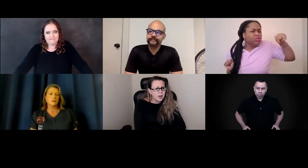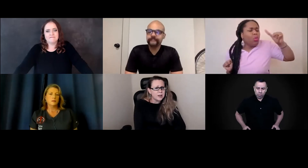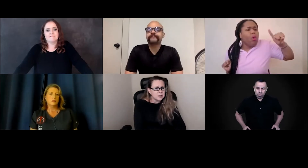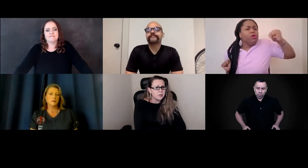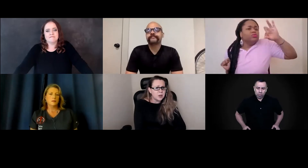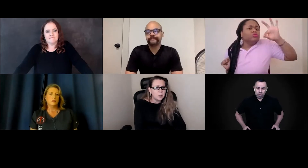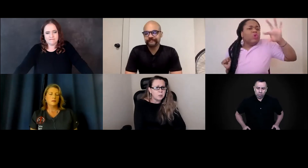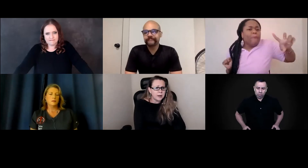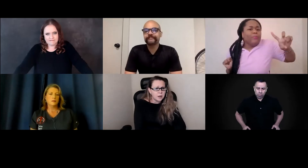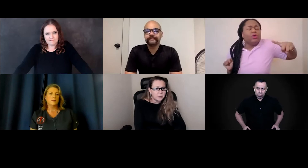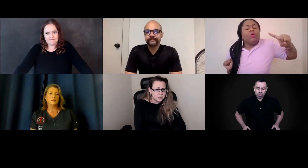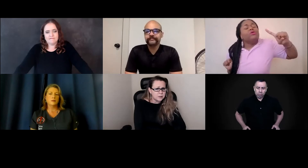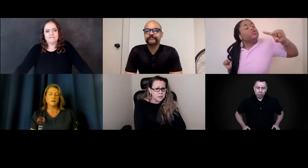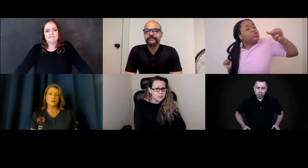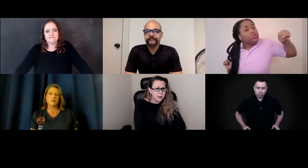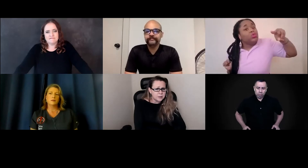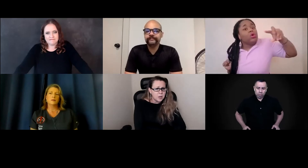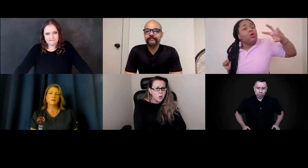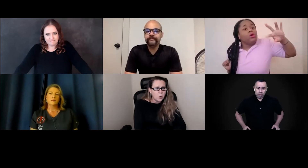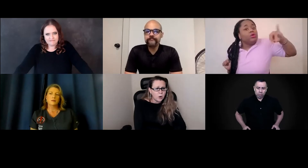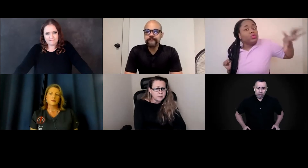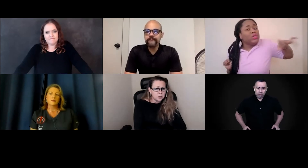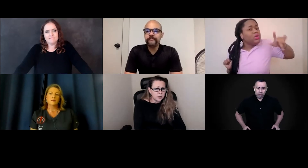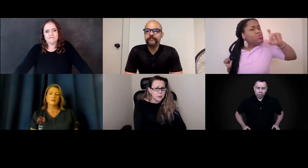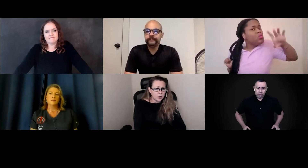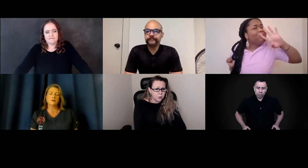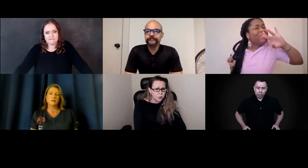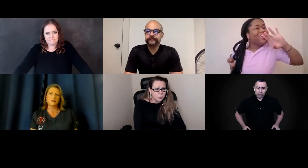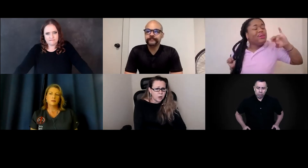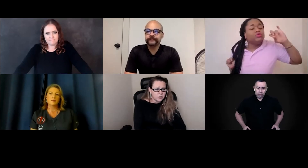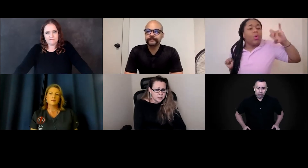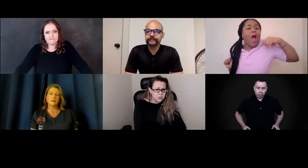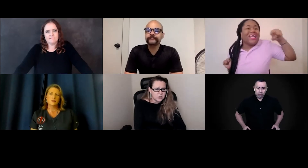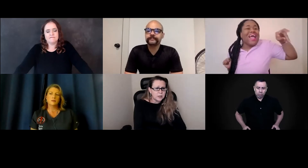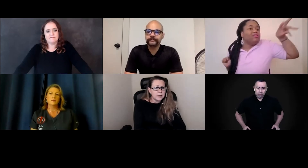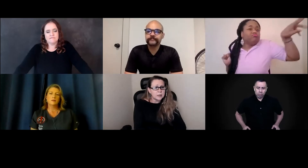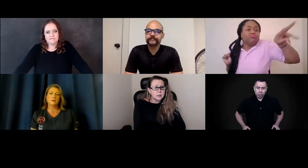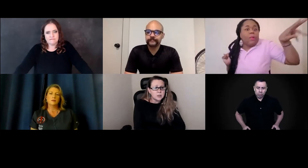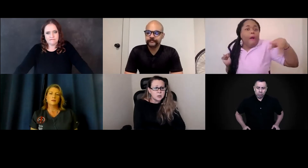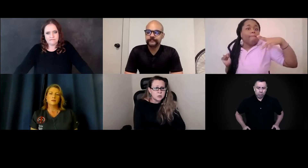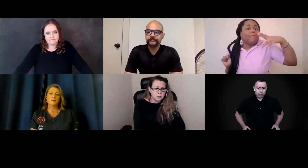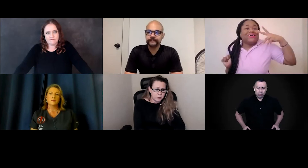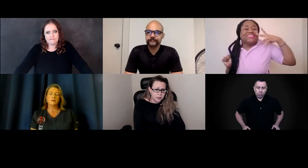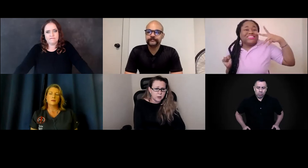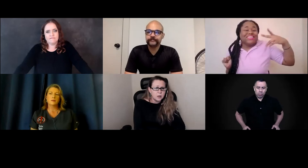I'll ask them if they don't mind coming into that space where I'm doing that group conversation, get next to the student who is speaking.